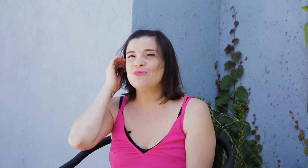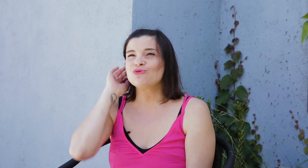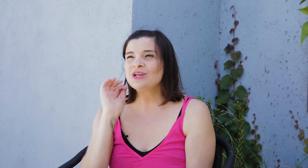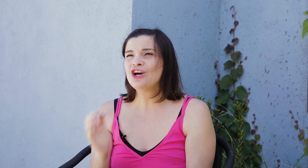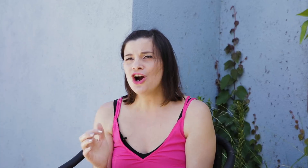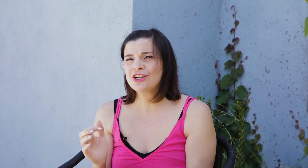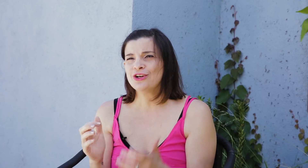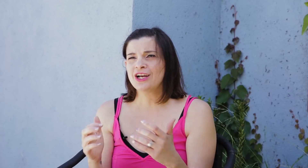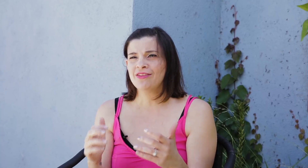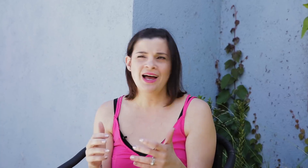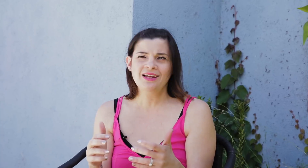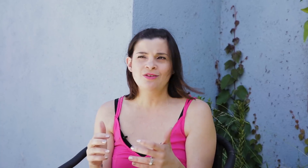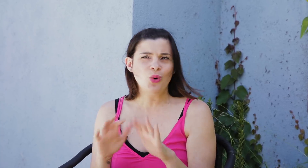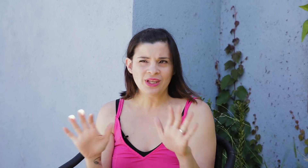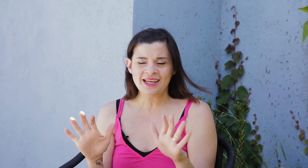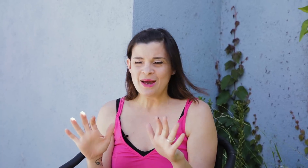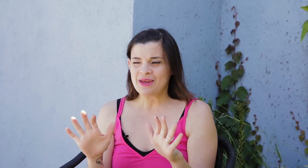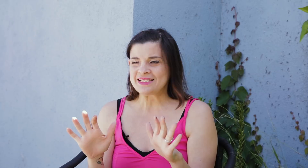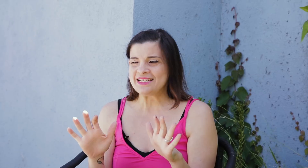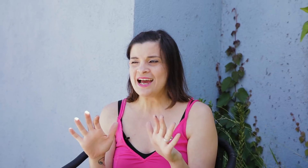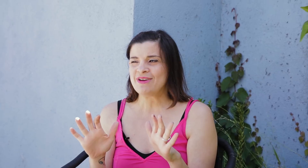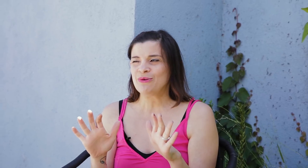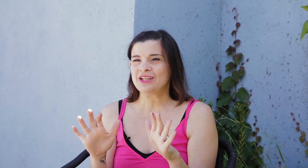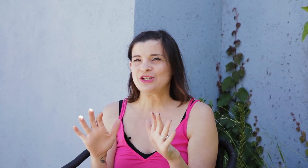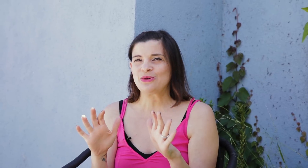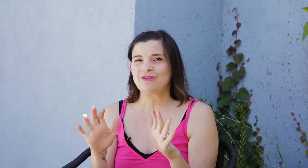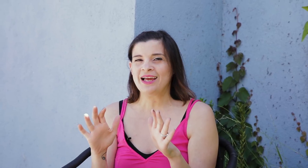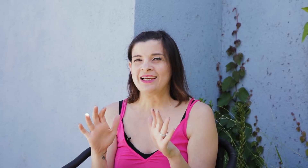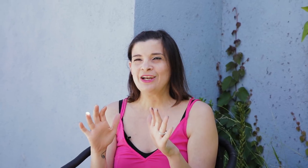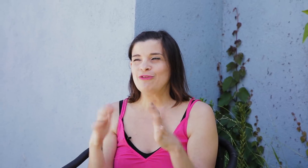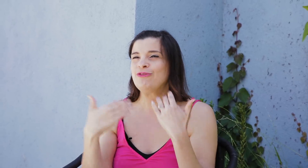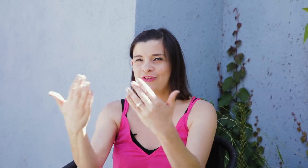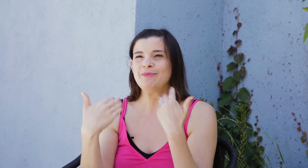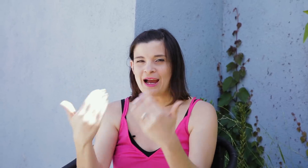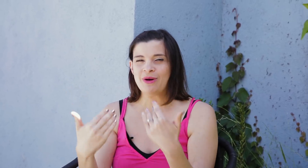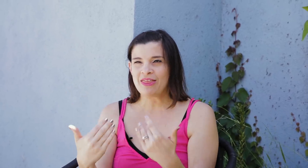It was really hard learning online only, because I didn't have anyone to sort of like feedback with.